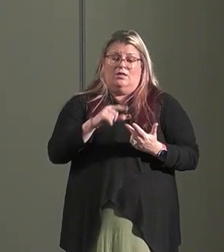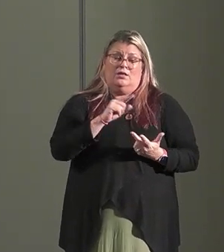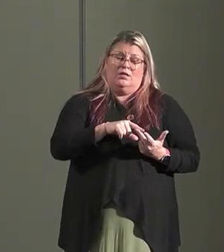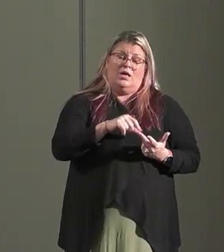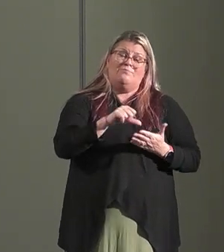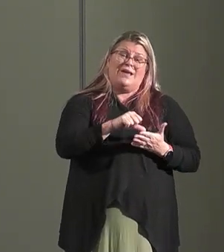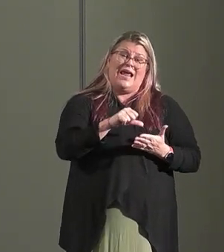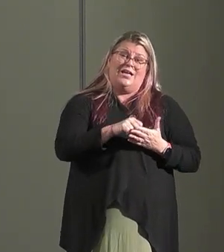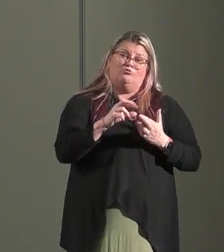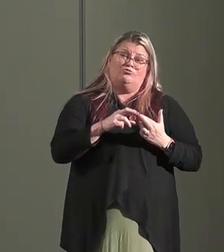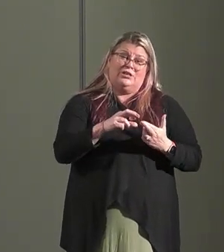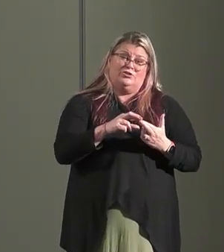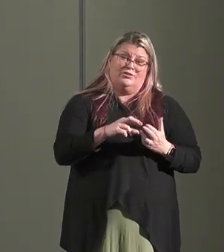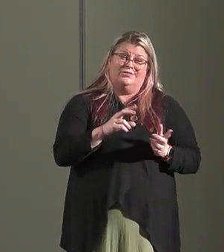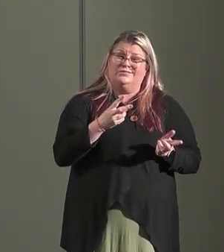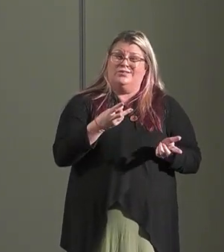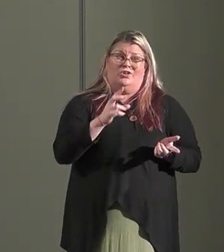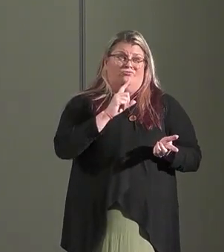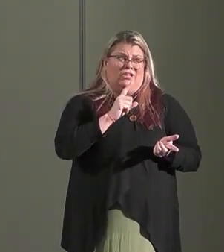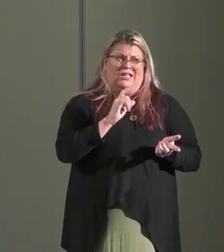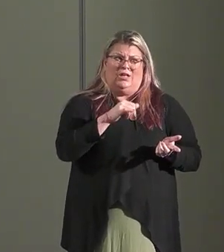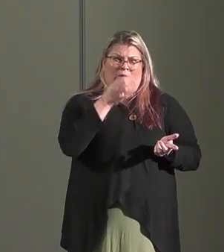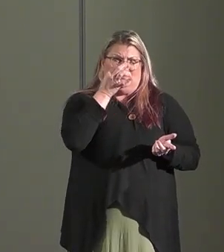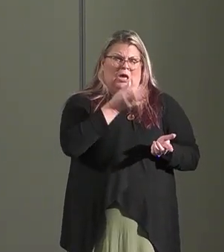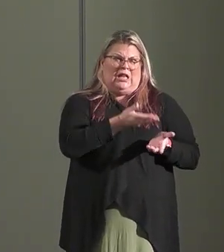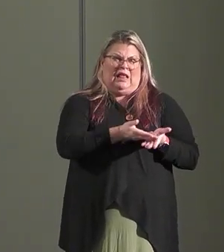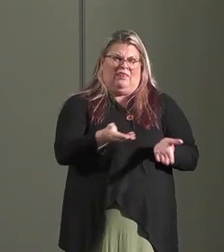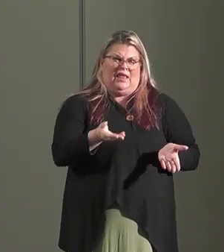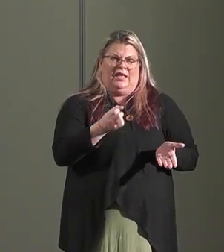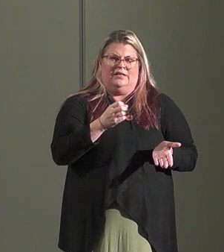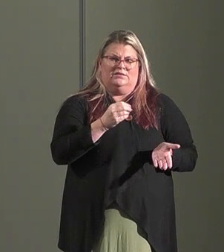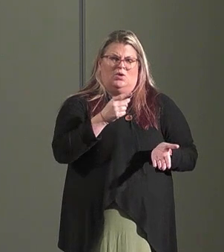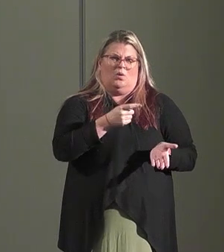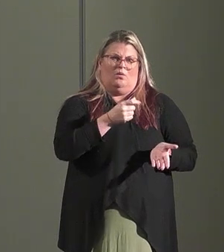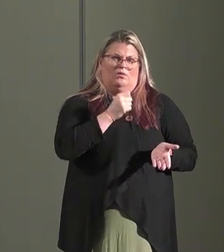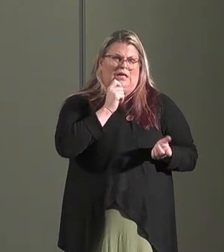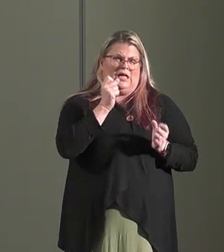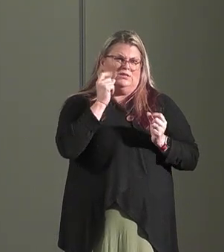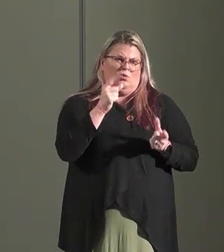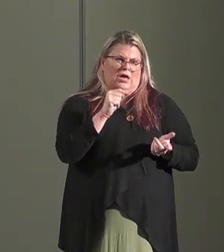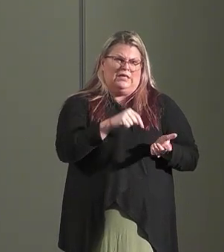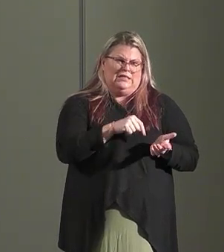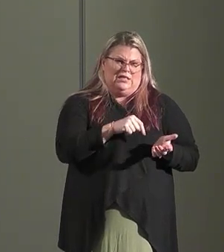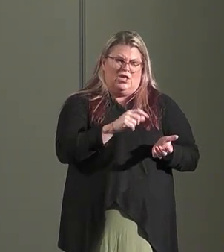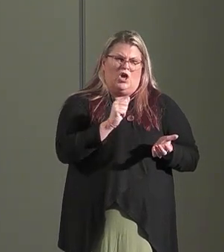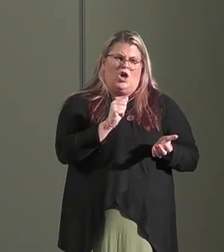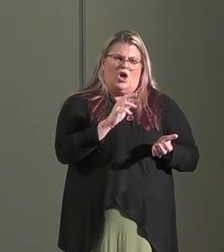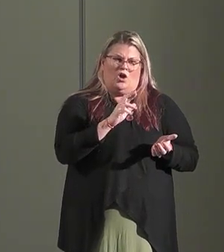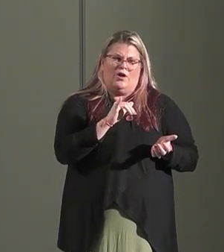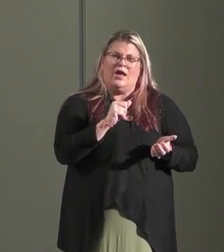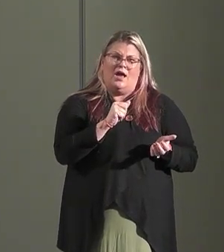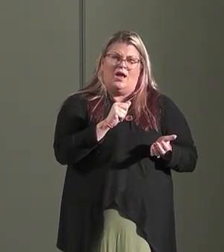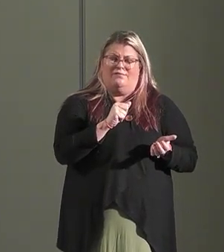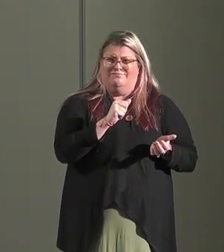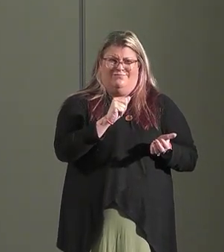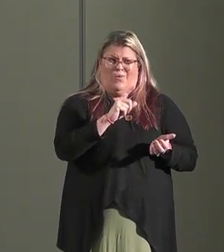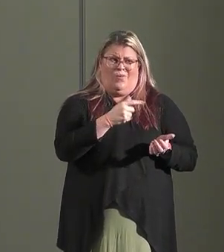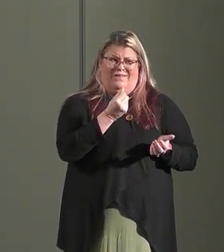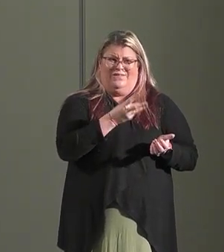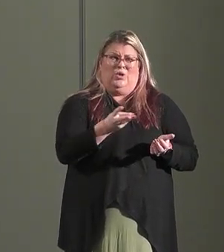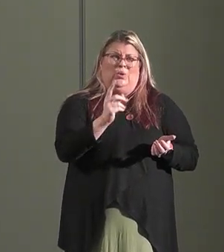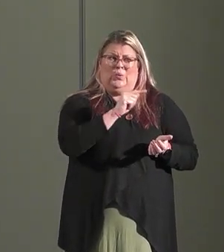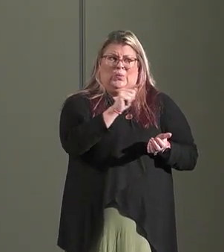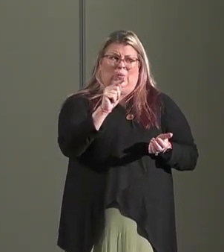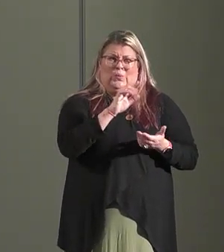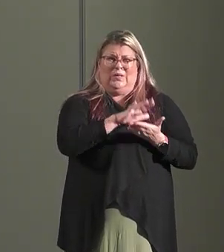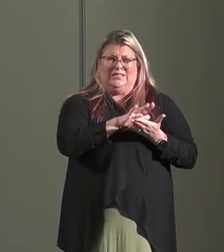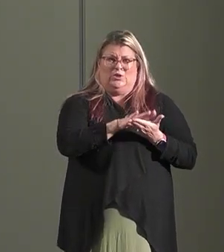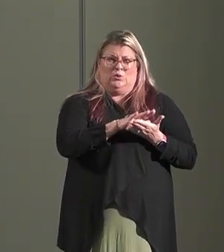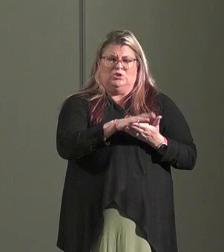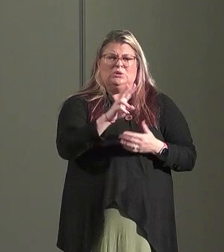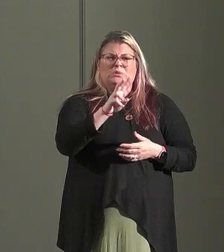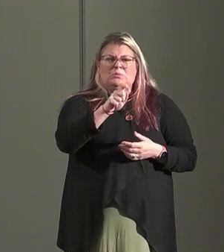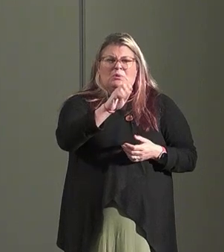ARIA was barely a thing. Not surprisingly there is a few institutions on the cutting edge. 2.9%